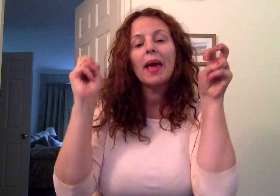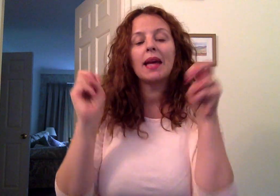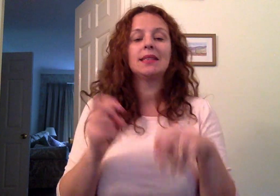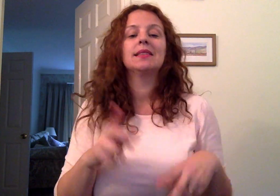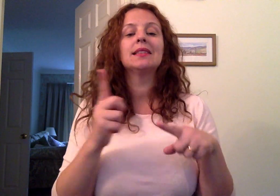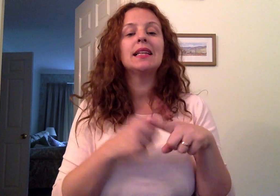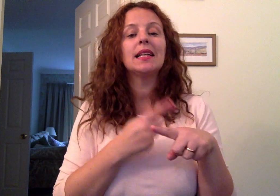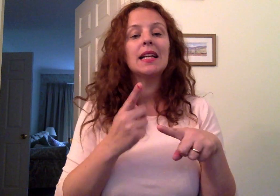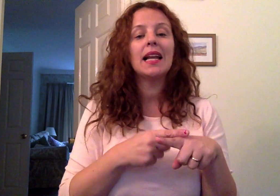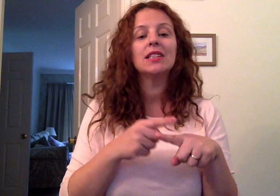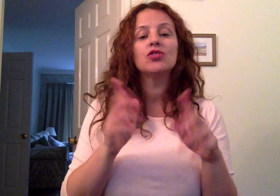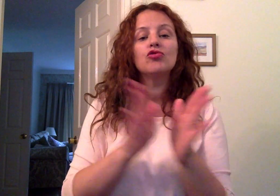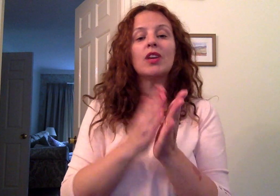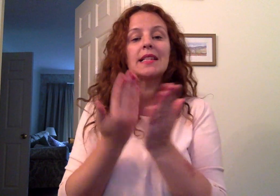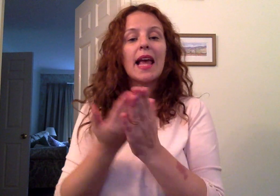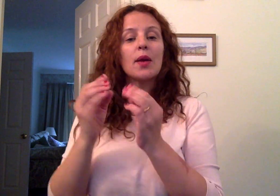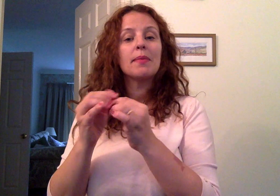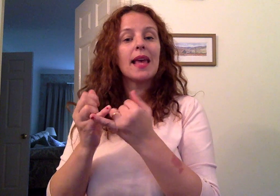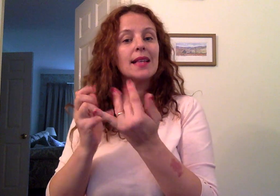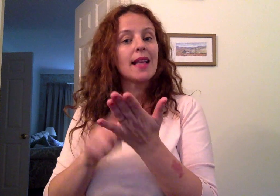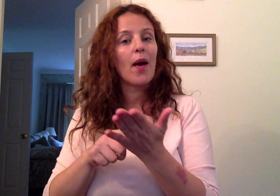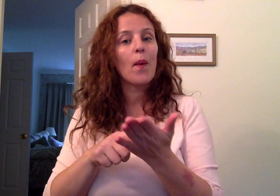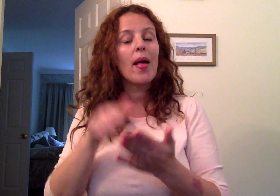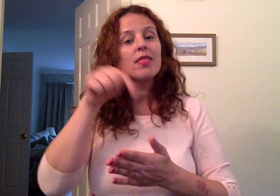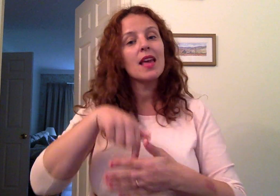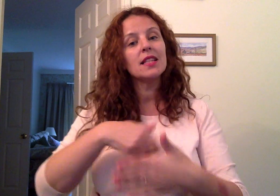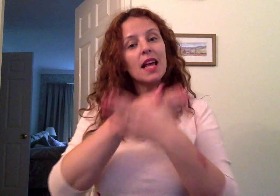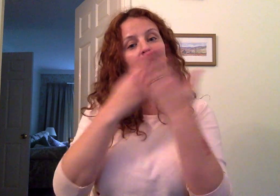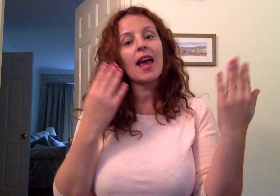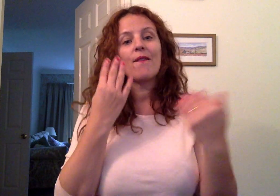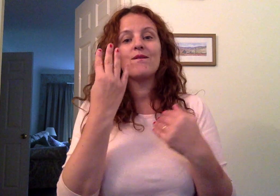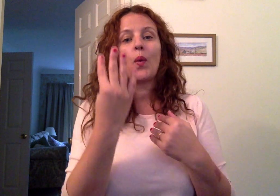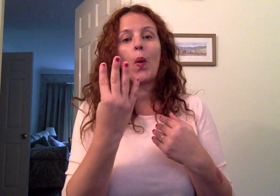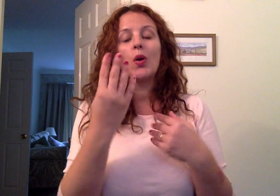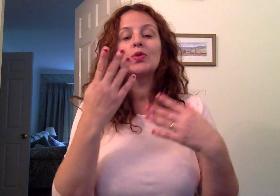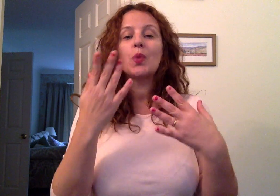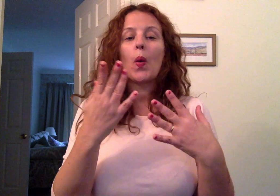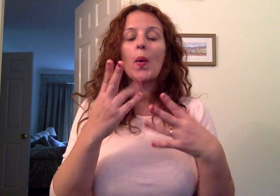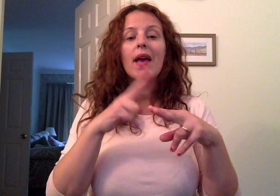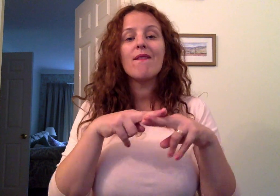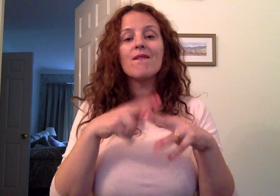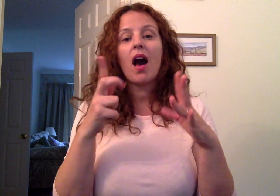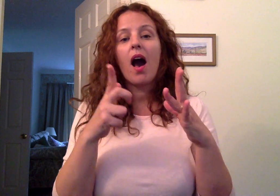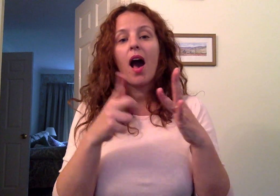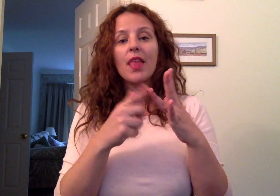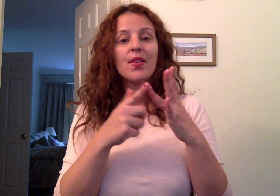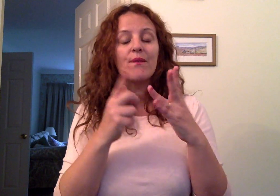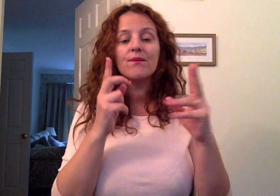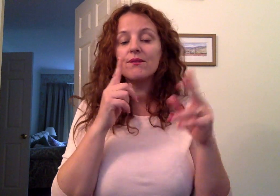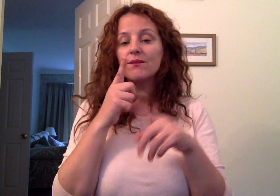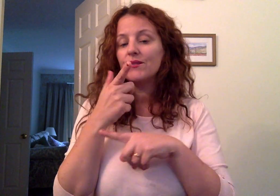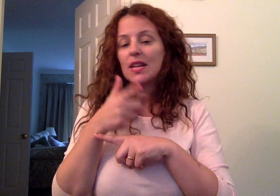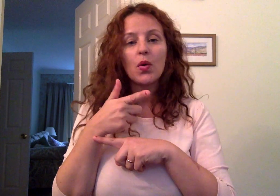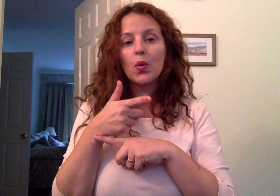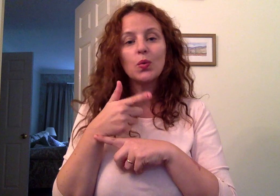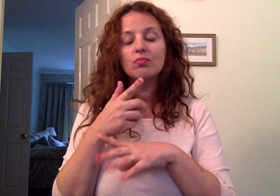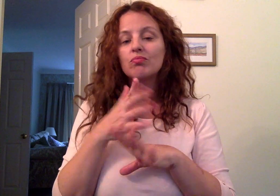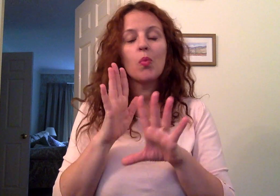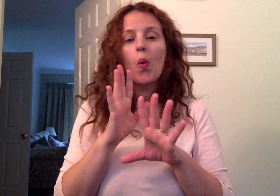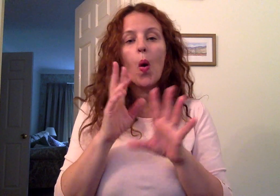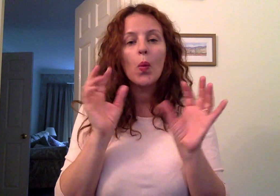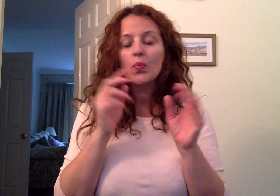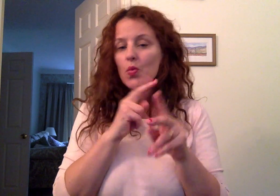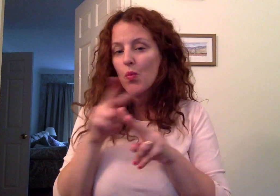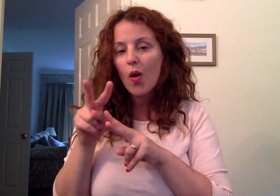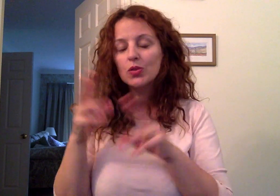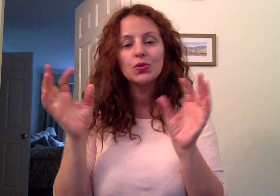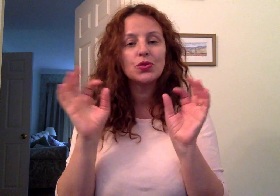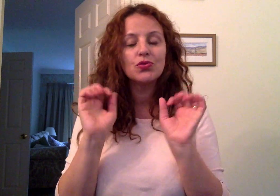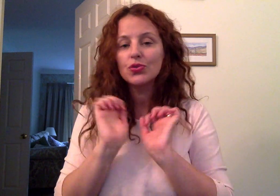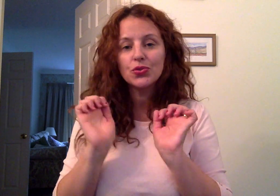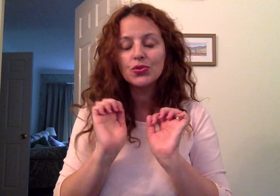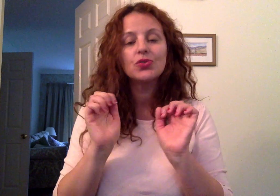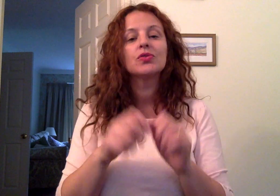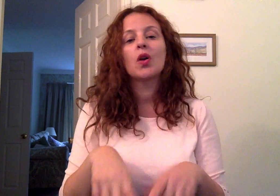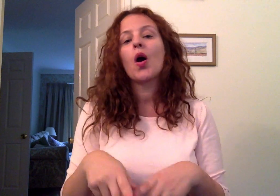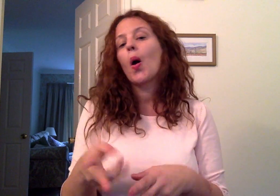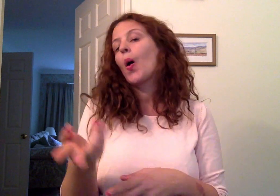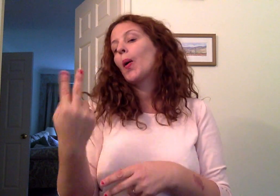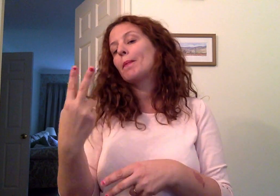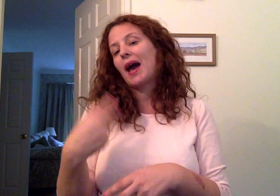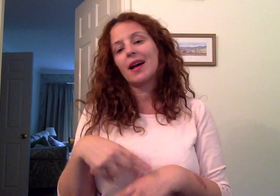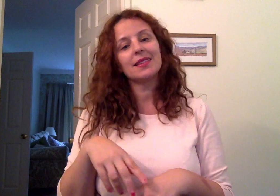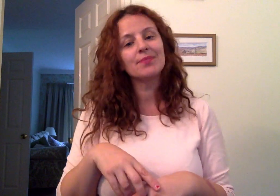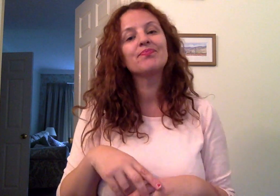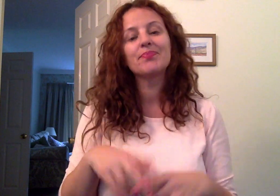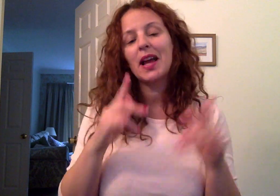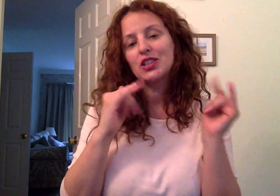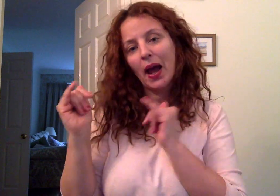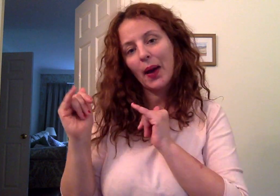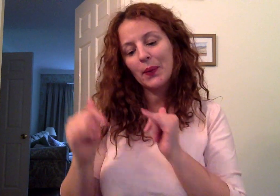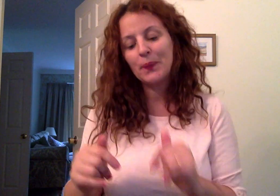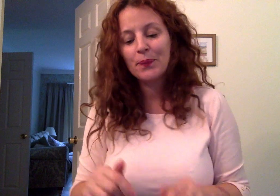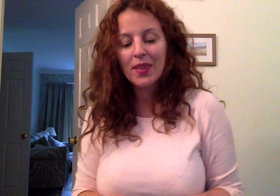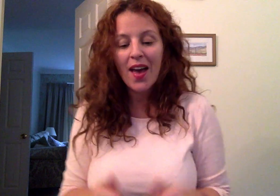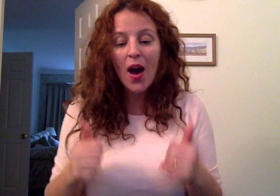The topic is translating English in to BSL. This is day 4, if you haven't seen the other videos look back and check them out.